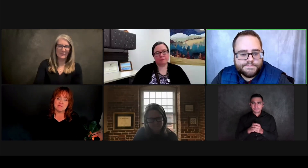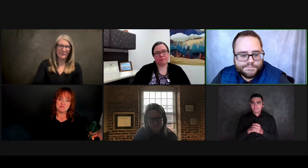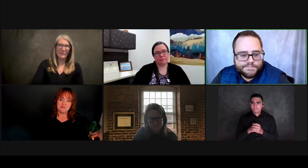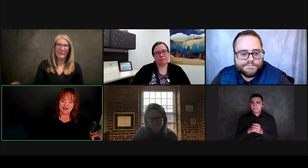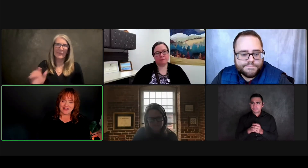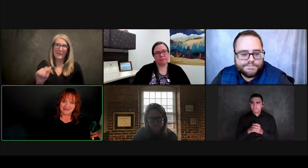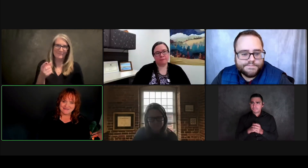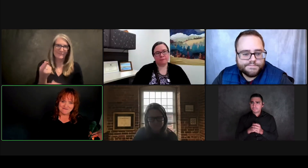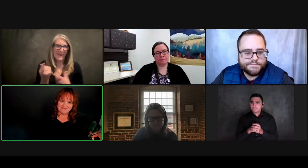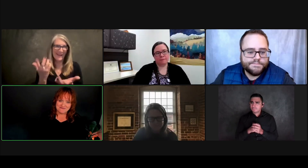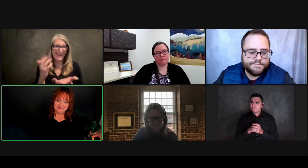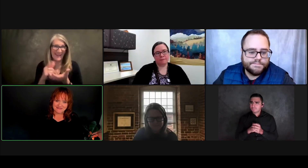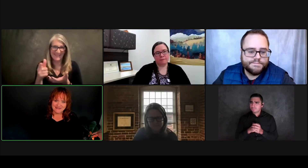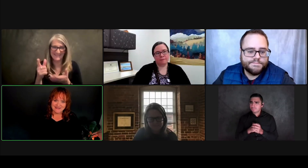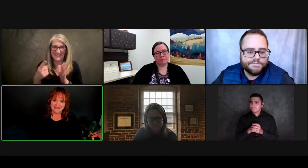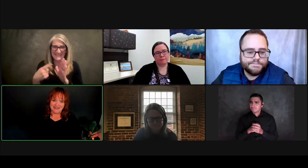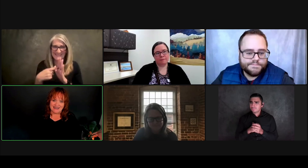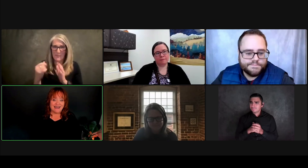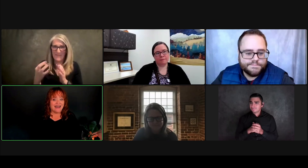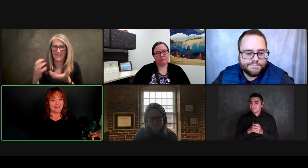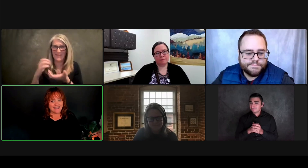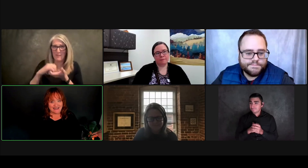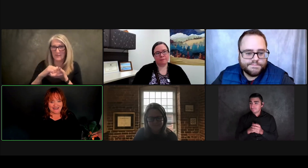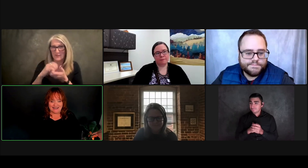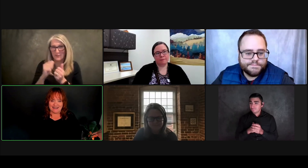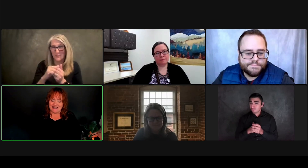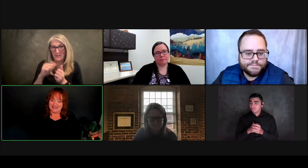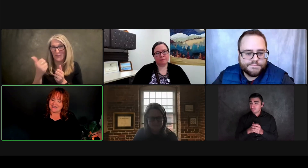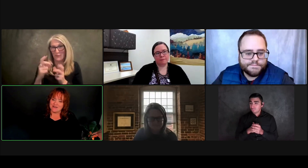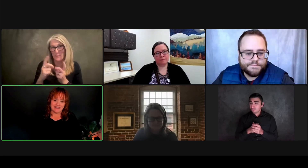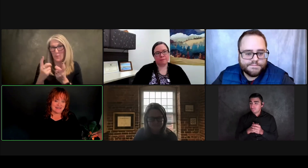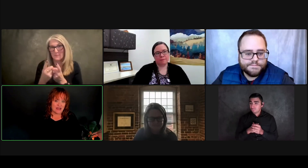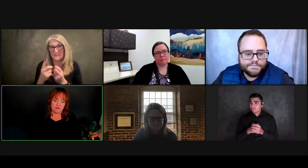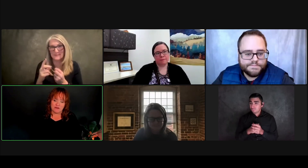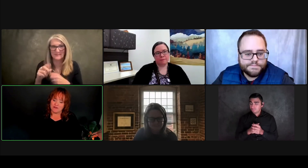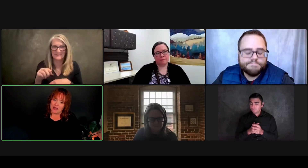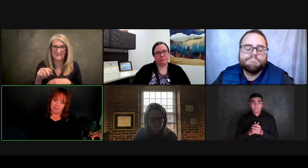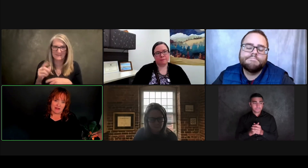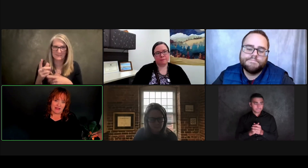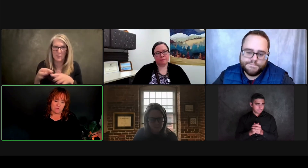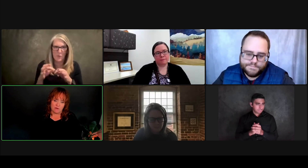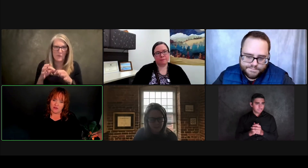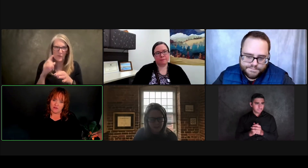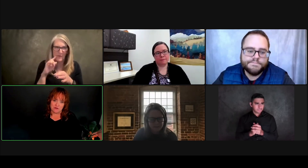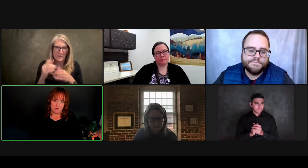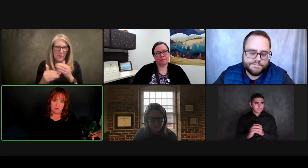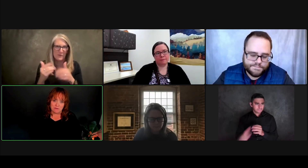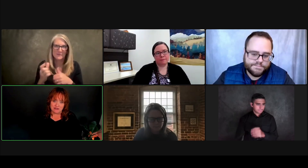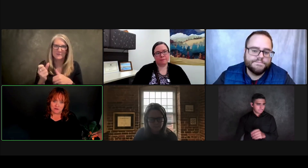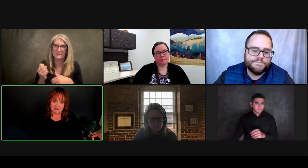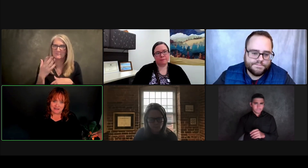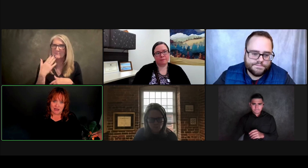OK. Again, it's a good example of collaborating with other departments across campus